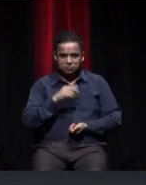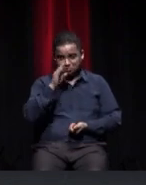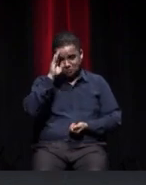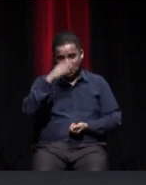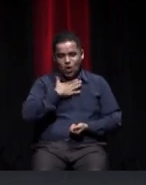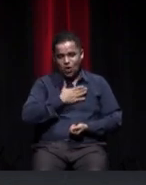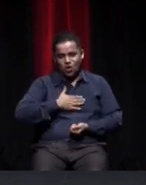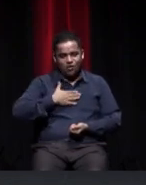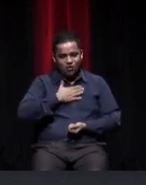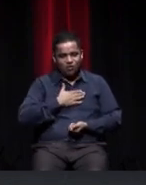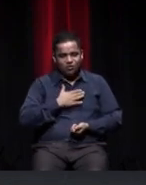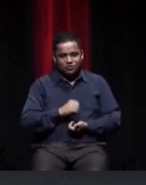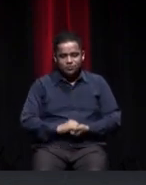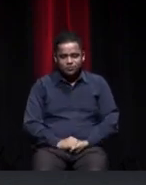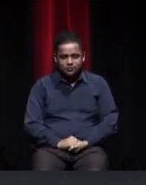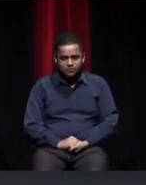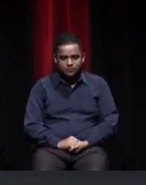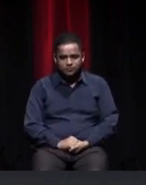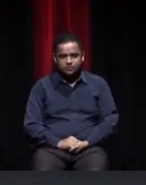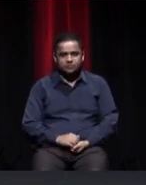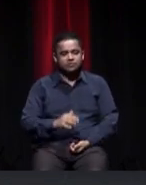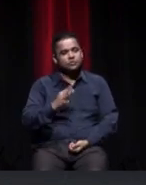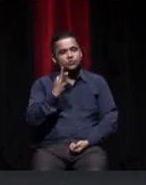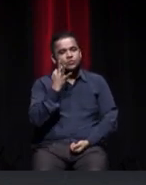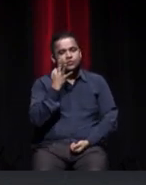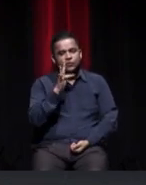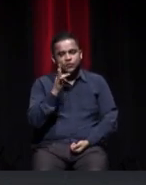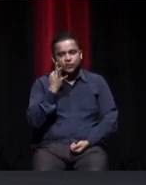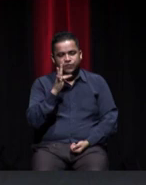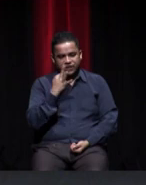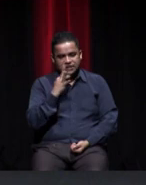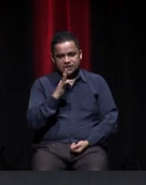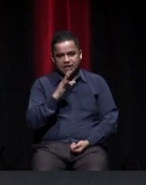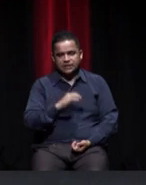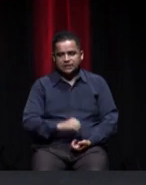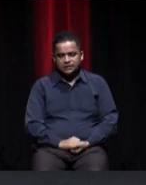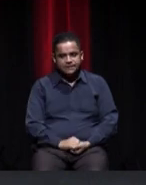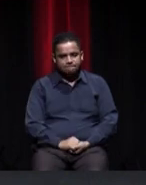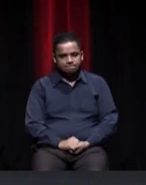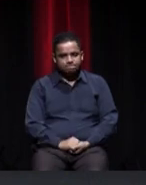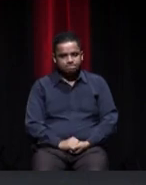the French Luc Boltanski Ève Chiapello,